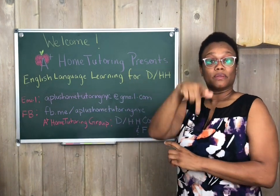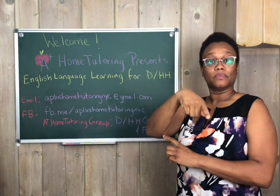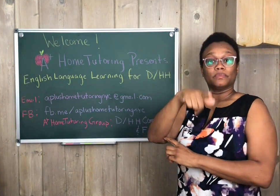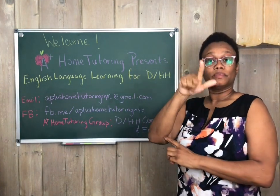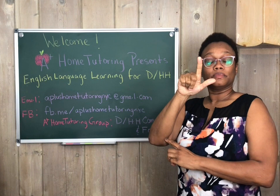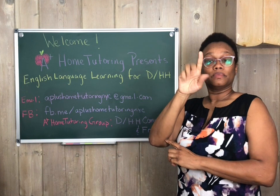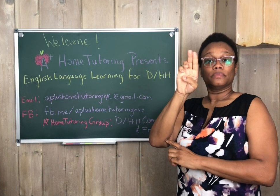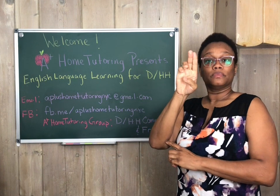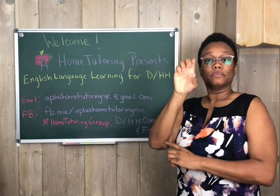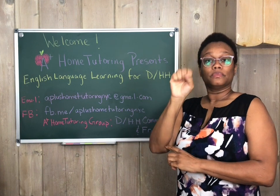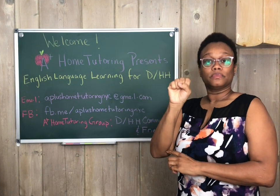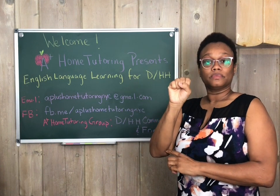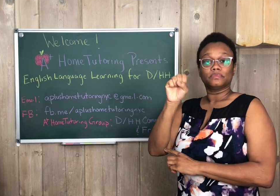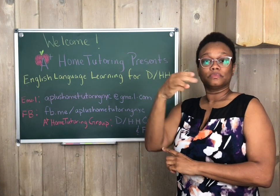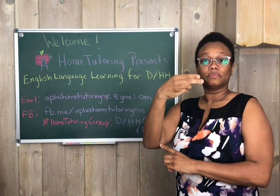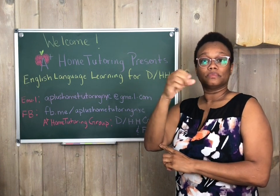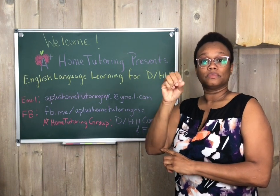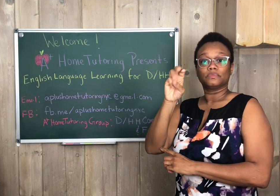Look up a plus home tutoring